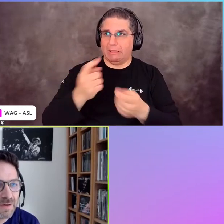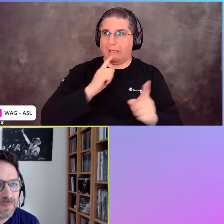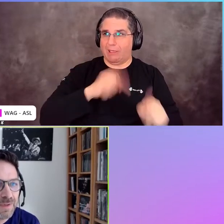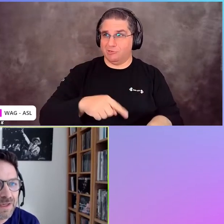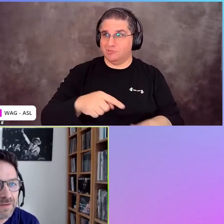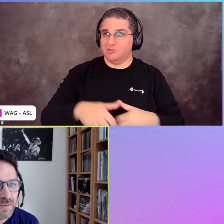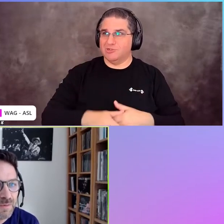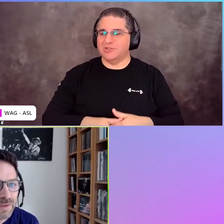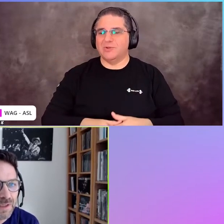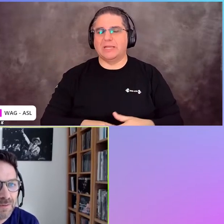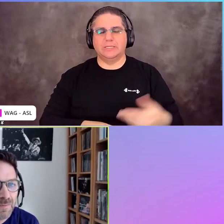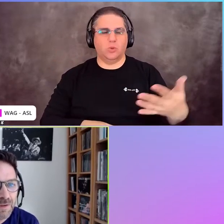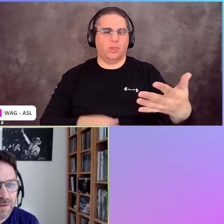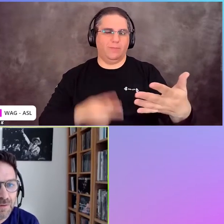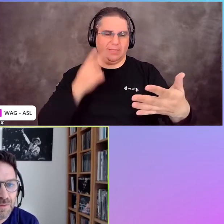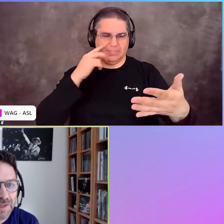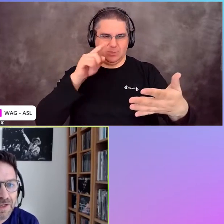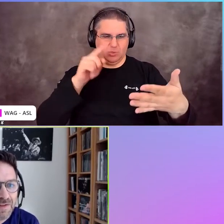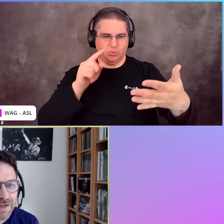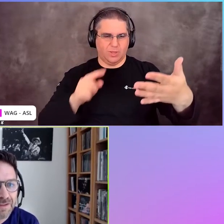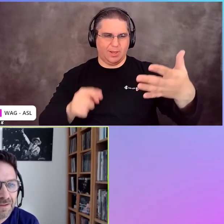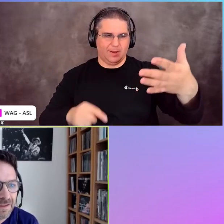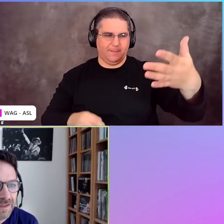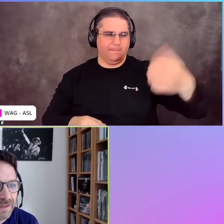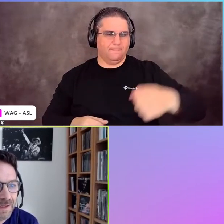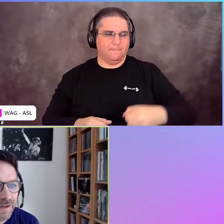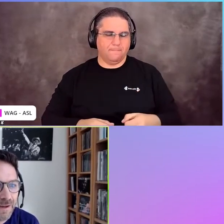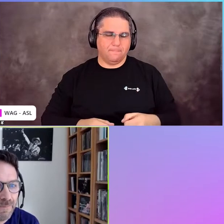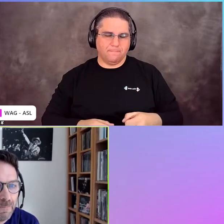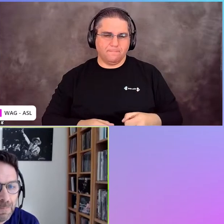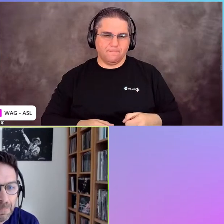going through. We have a couple of questions here that